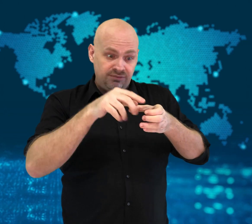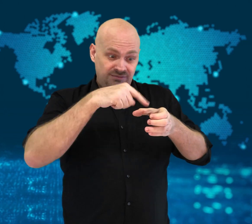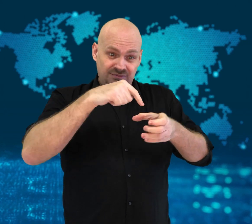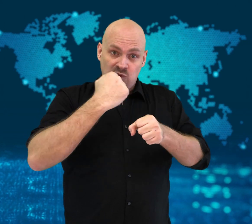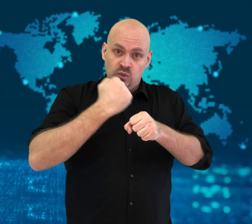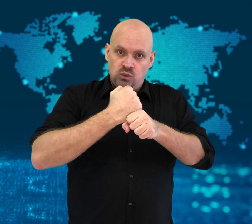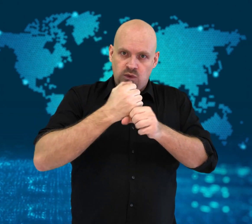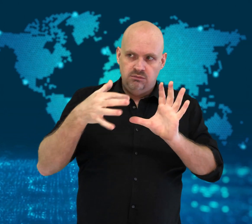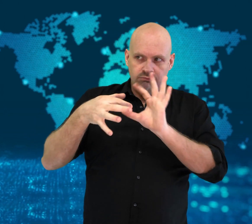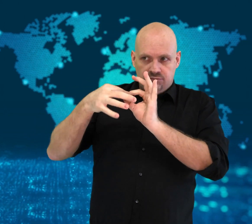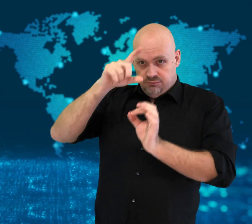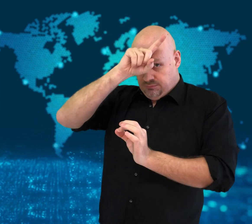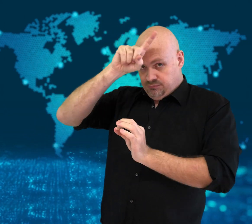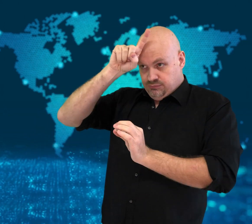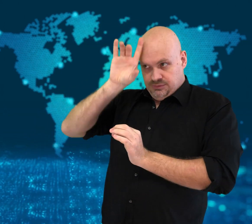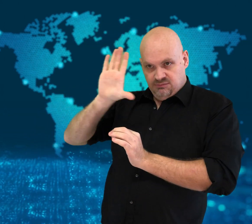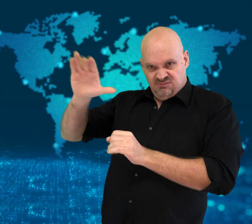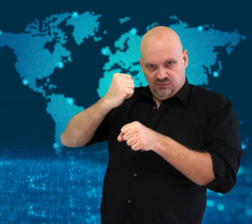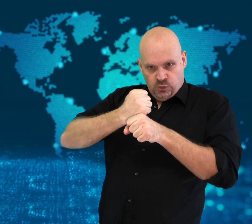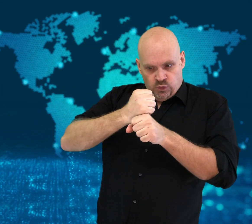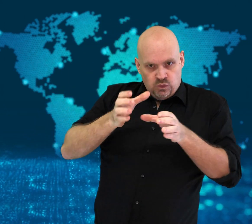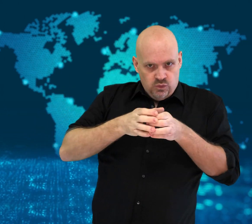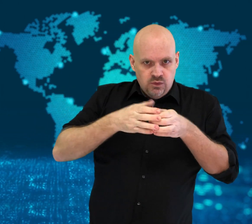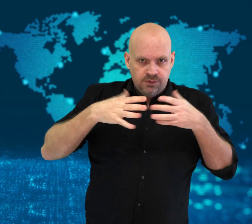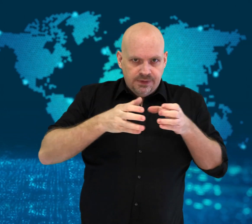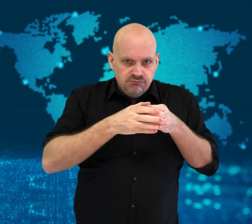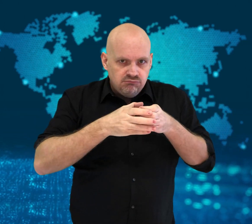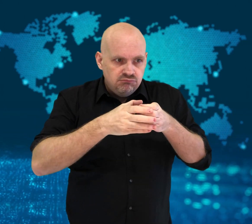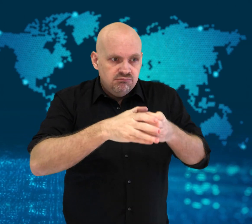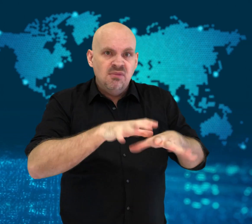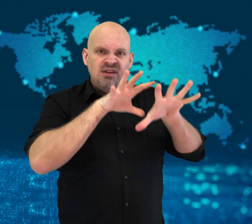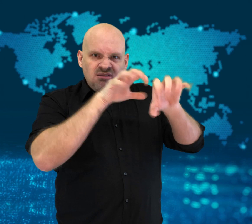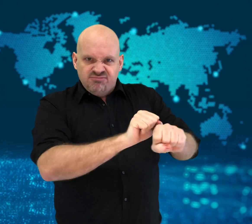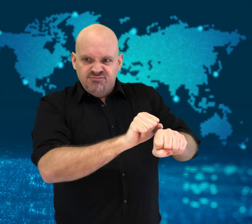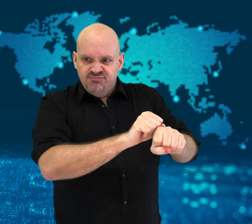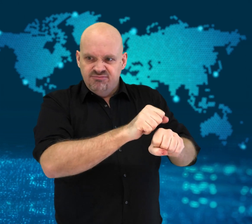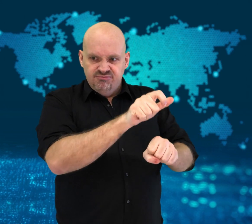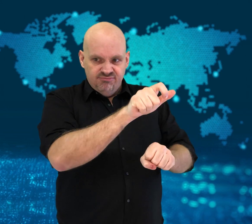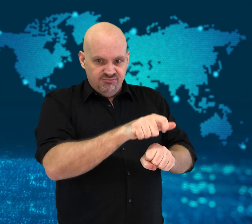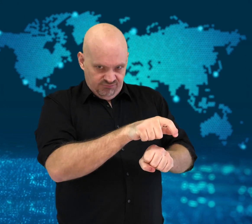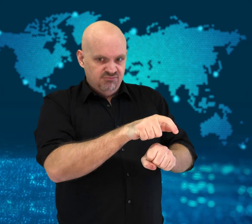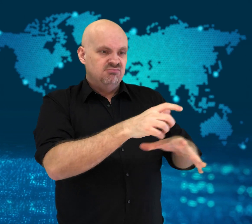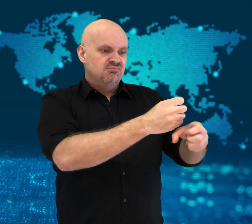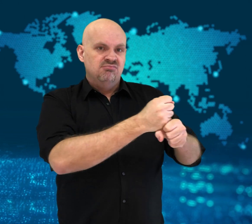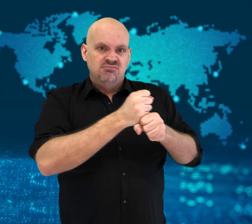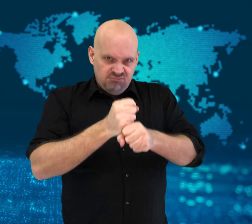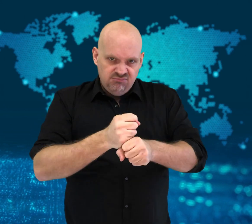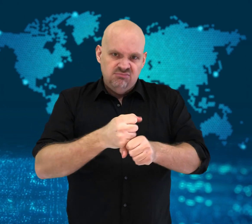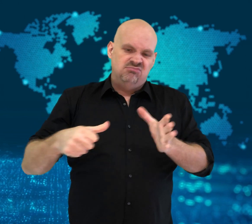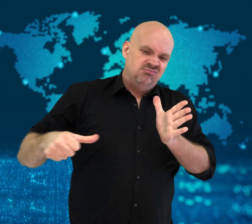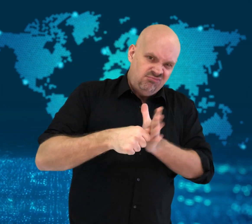linked to the Prince killed and dismembered Khashoggi.